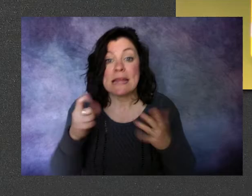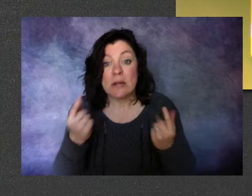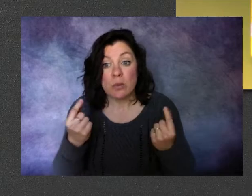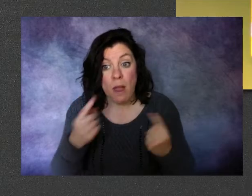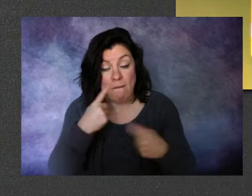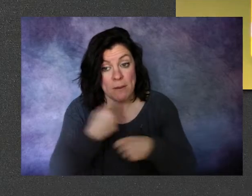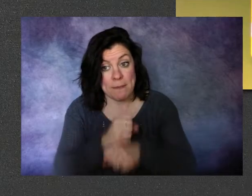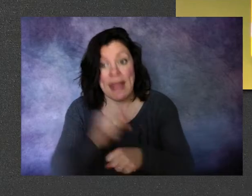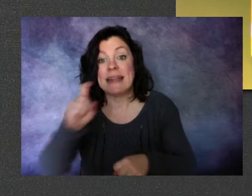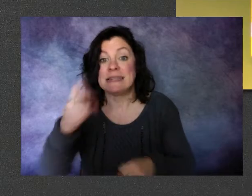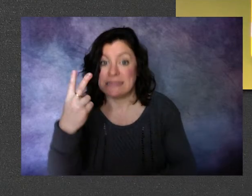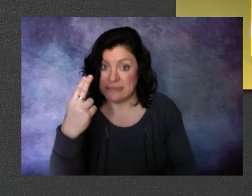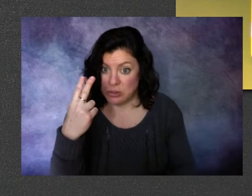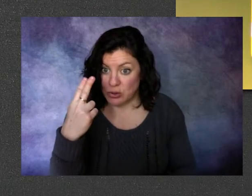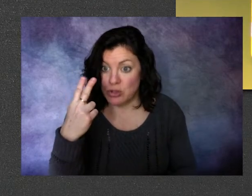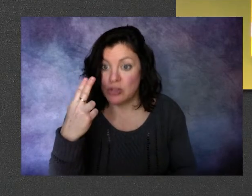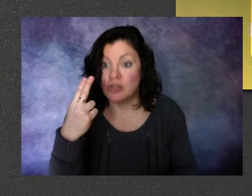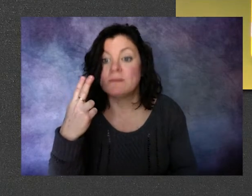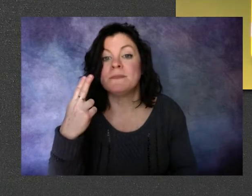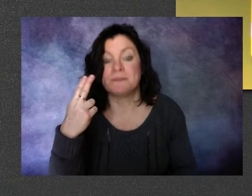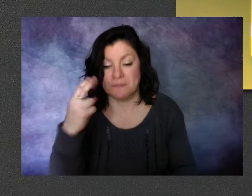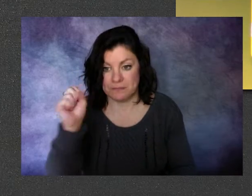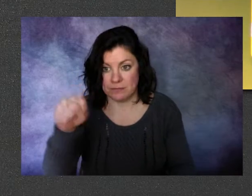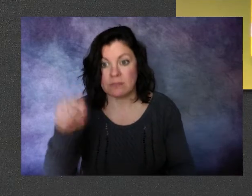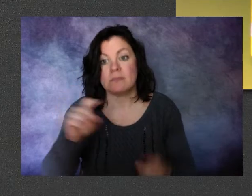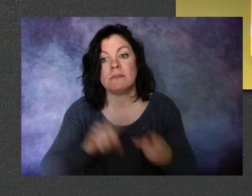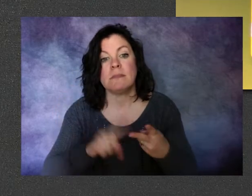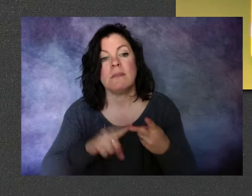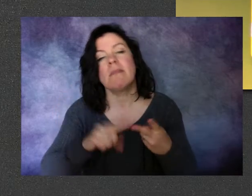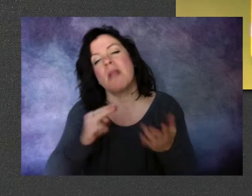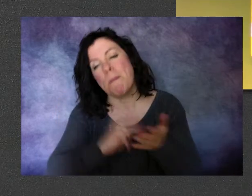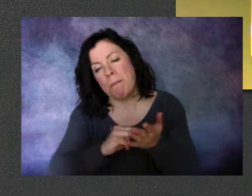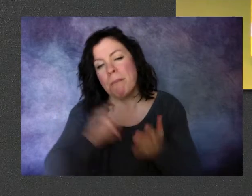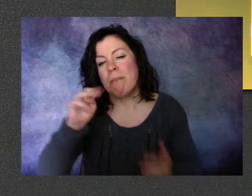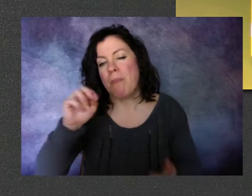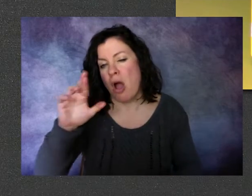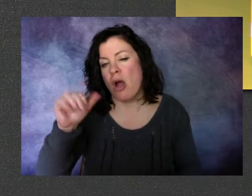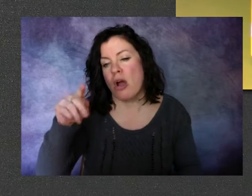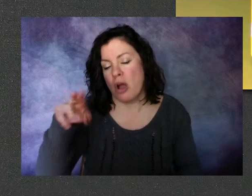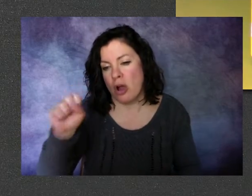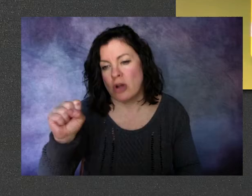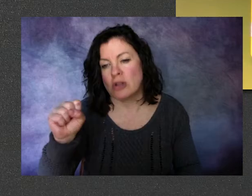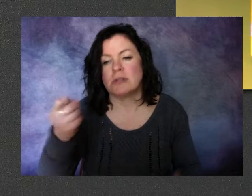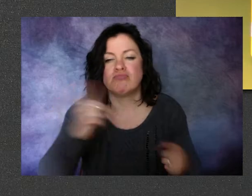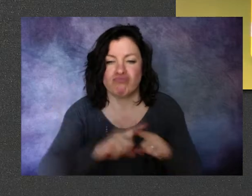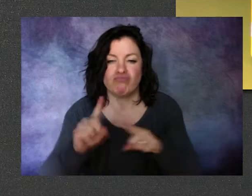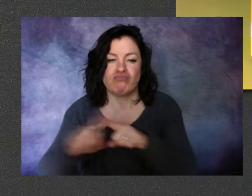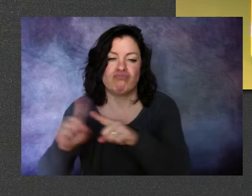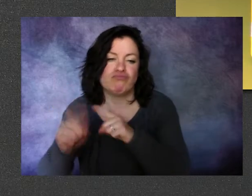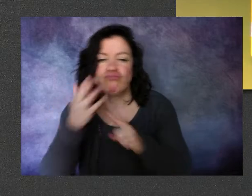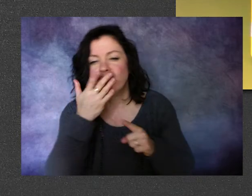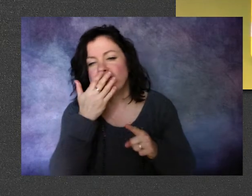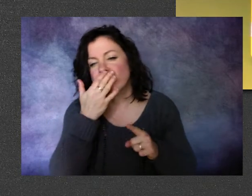So you might want to grab some scissors, some markers. So I have a couple of different markers here.